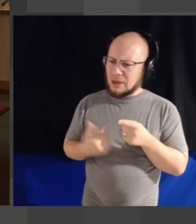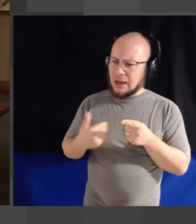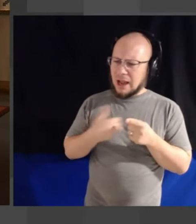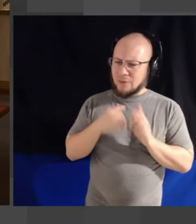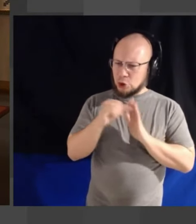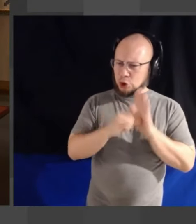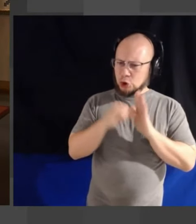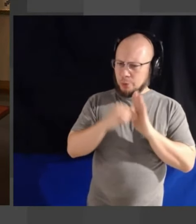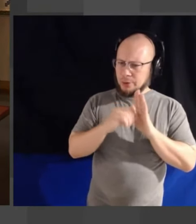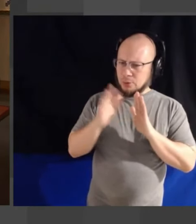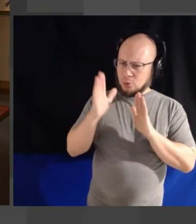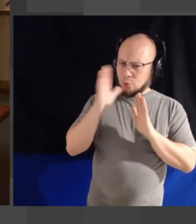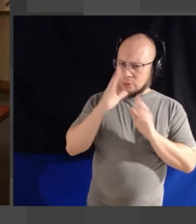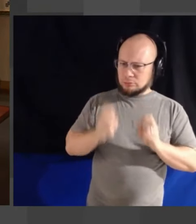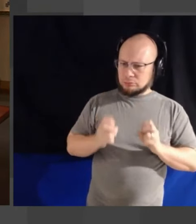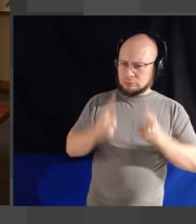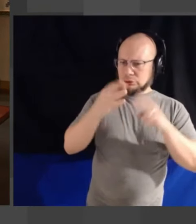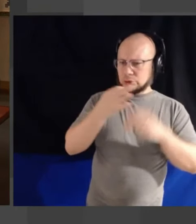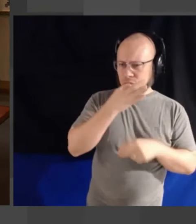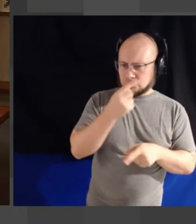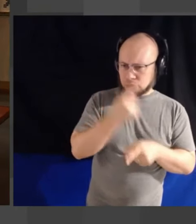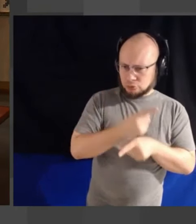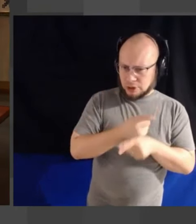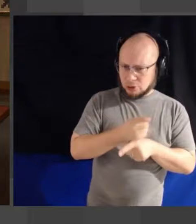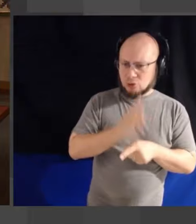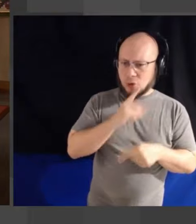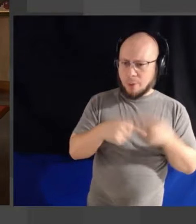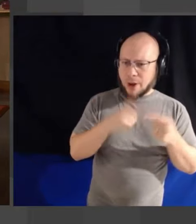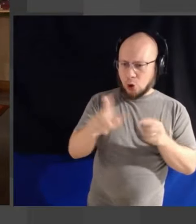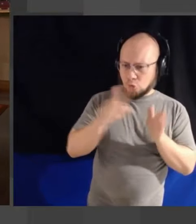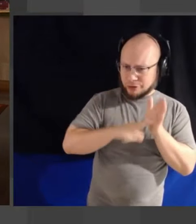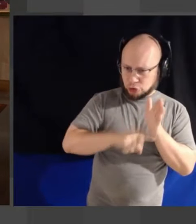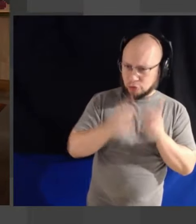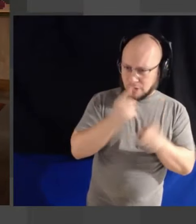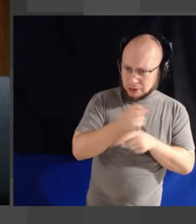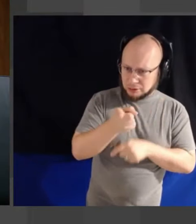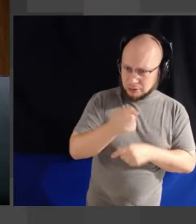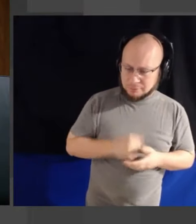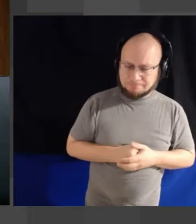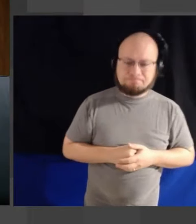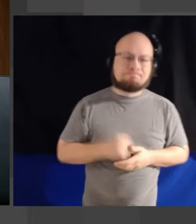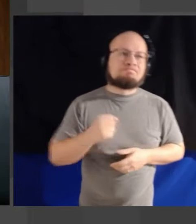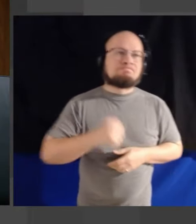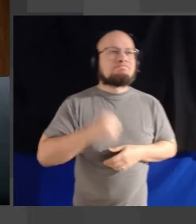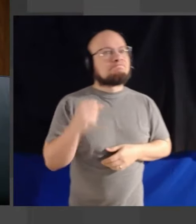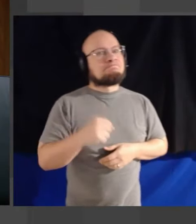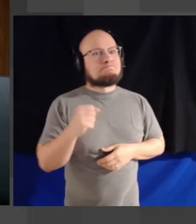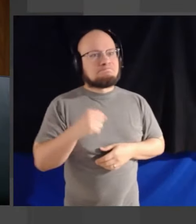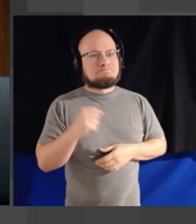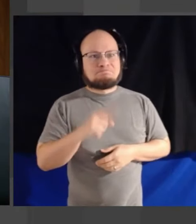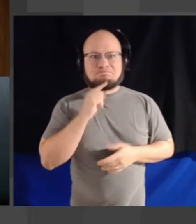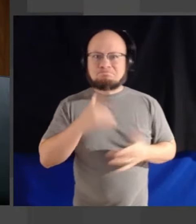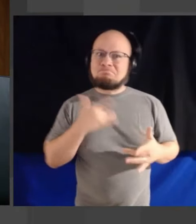FROM HERE. AND YOU HAVE A DEV DIARY COMING OUT WHERE YOU EXPLORE THE